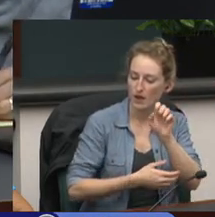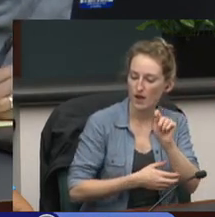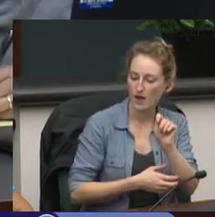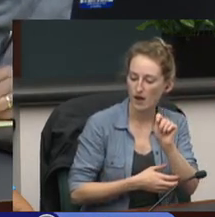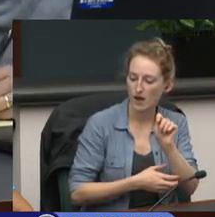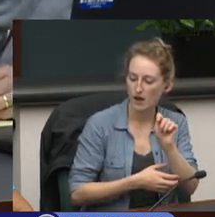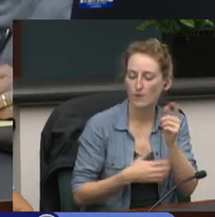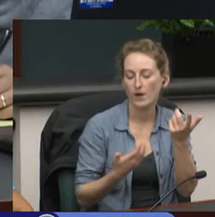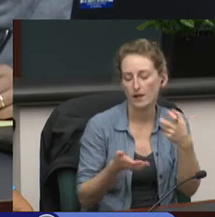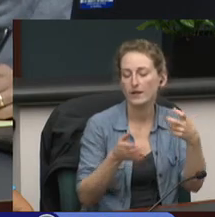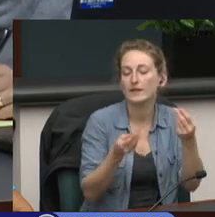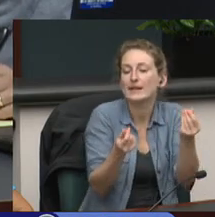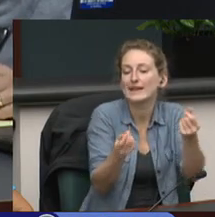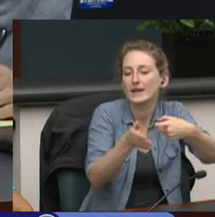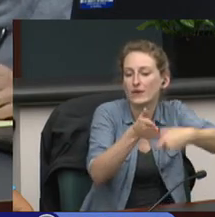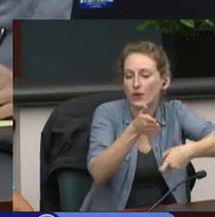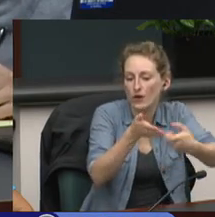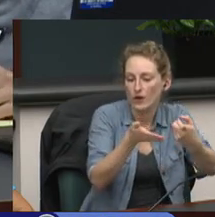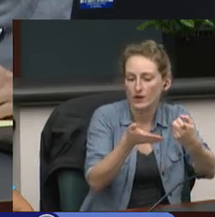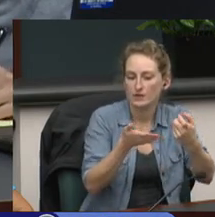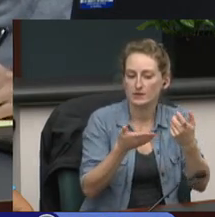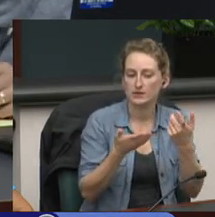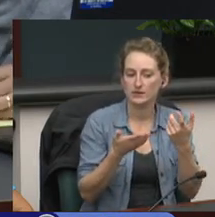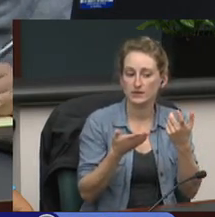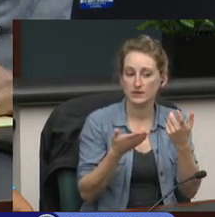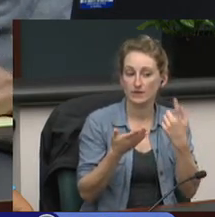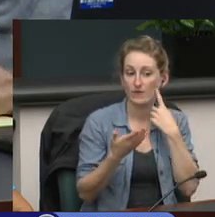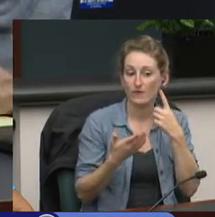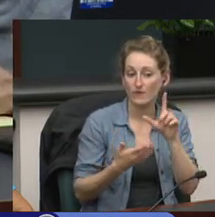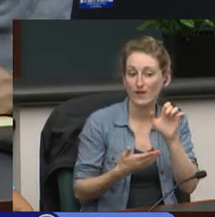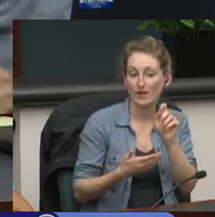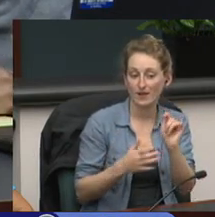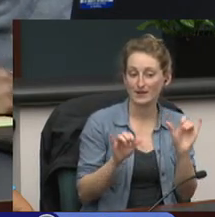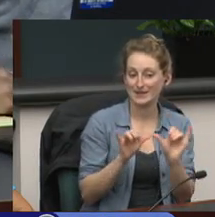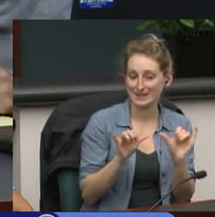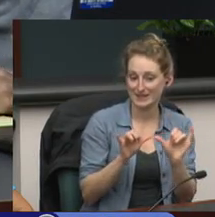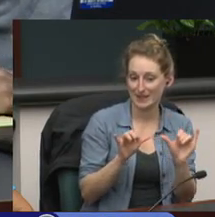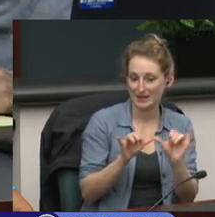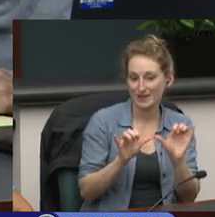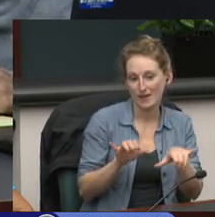guess when you're looking at lot sizes so that was the general intent there was